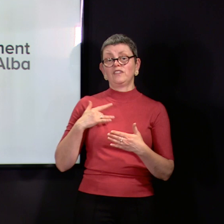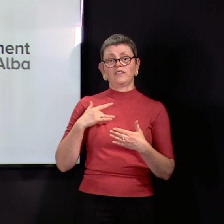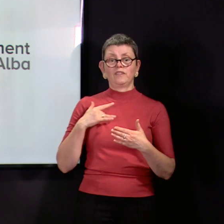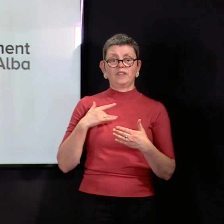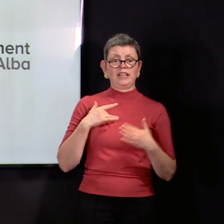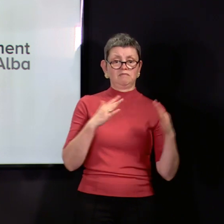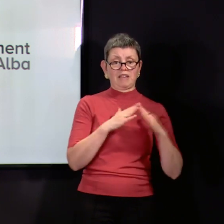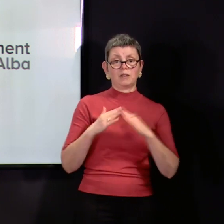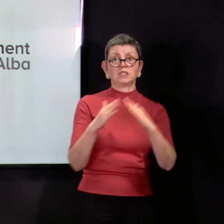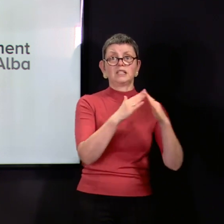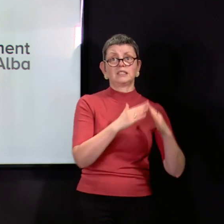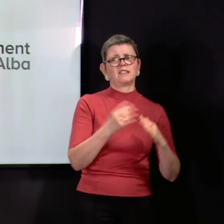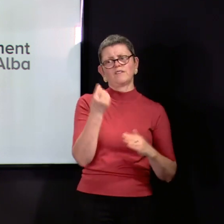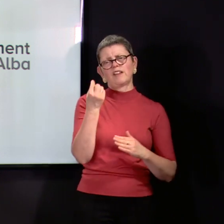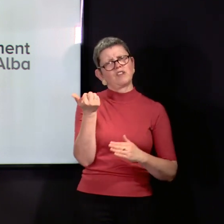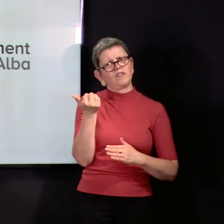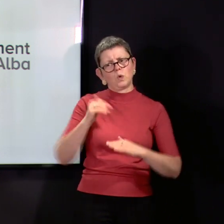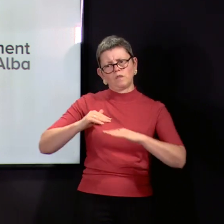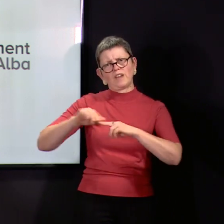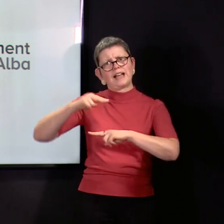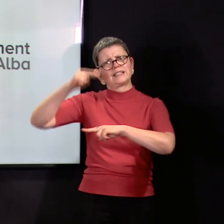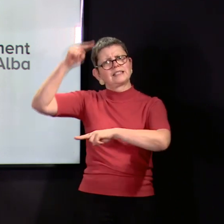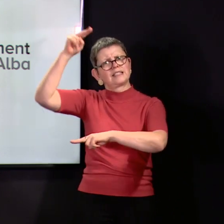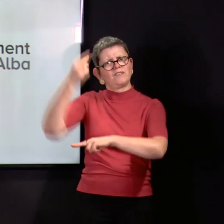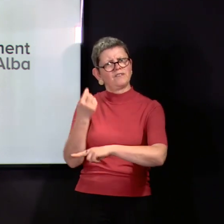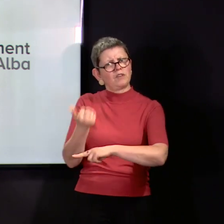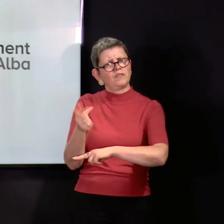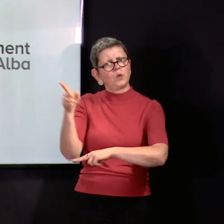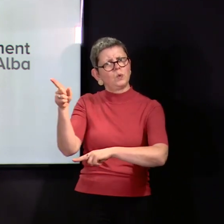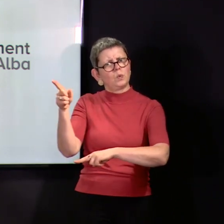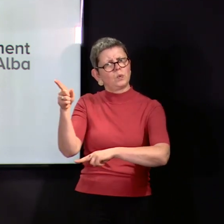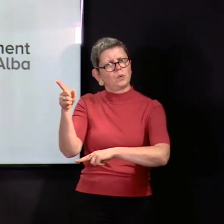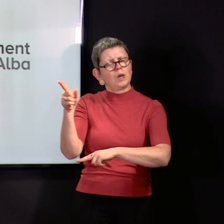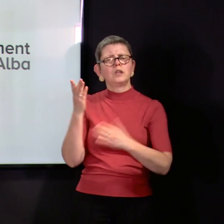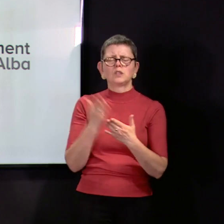just described and discussed. So you have to make nuanced decisions by country and then